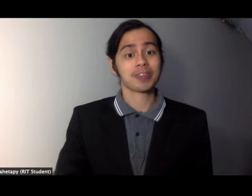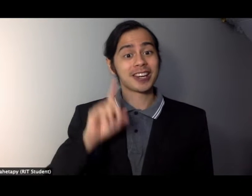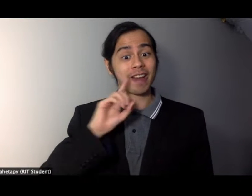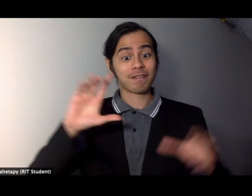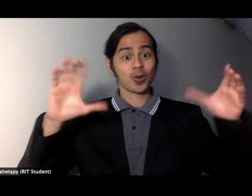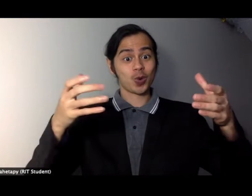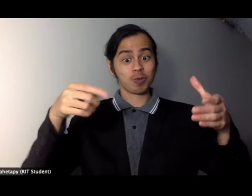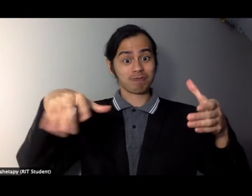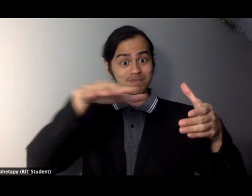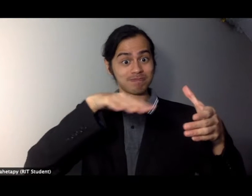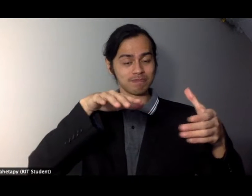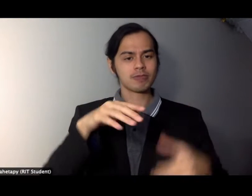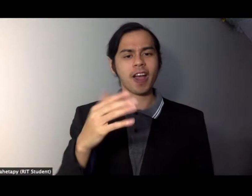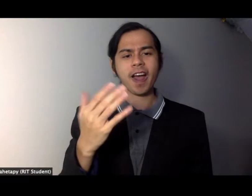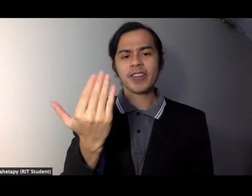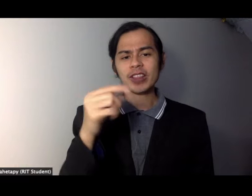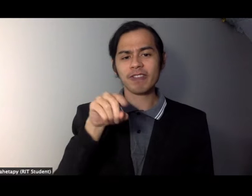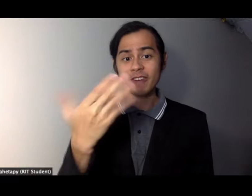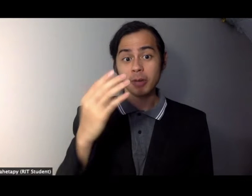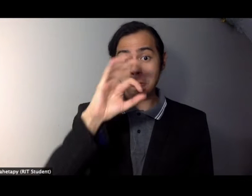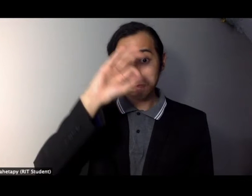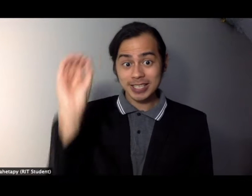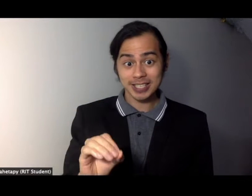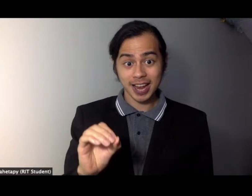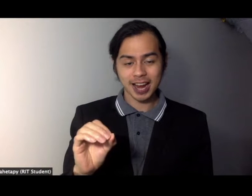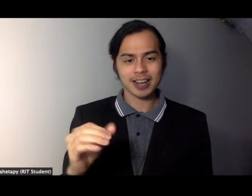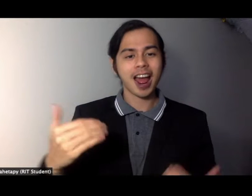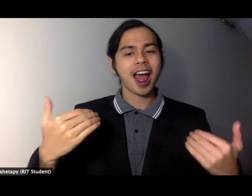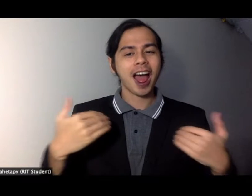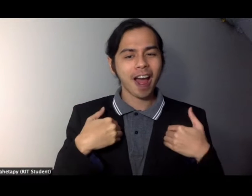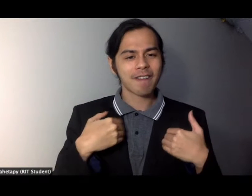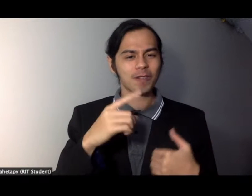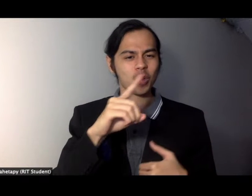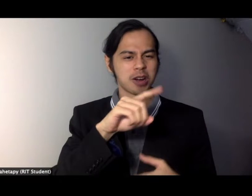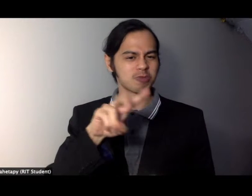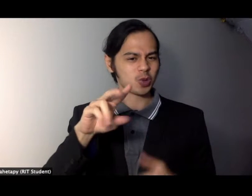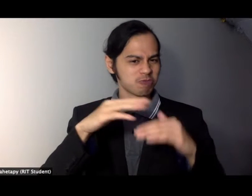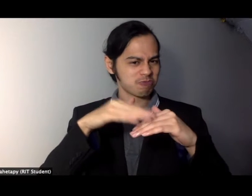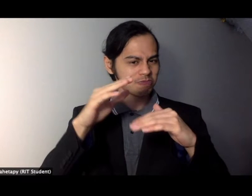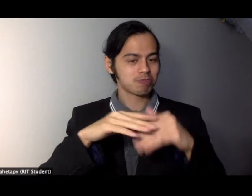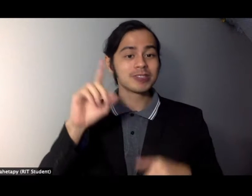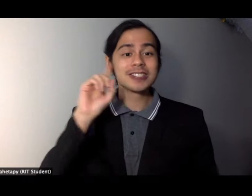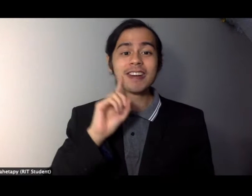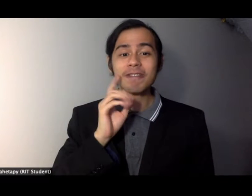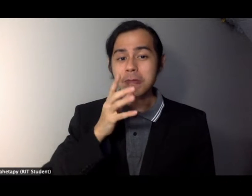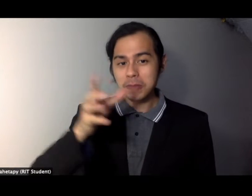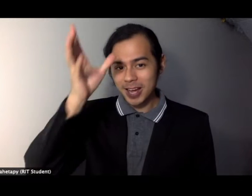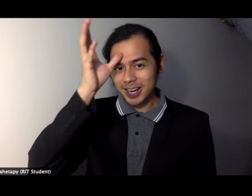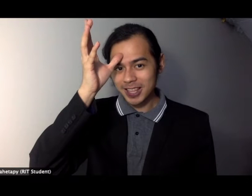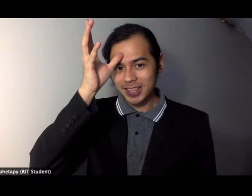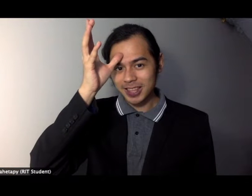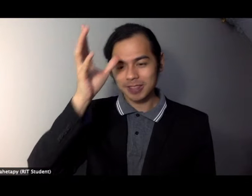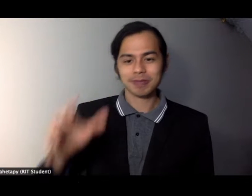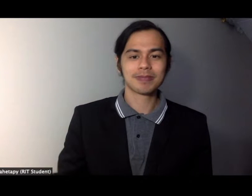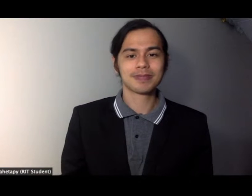In the deaf group, there are 15.5% of them that have at least one deaf parent.